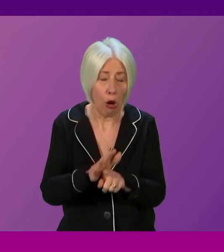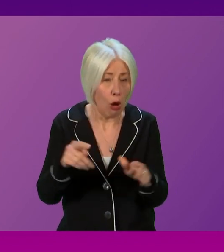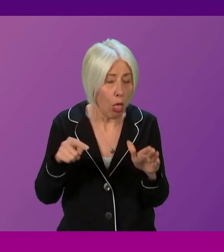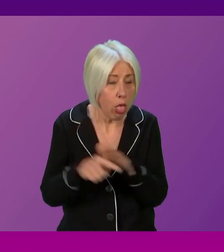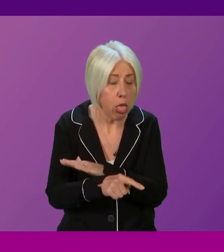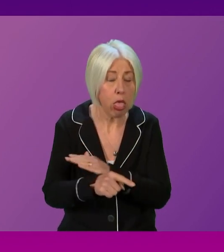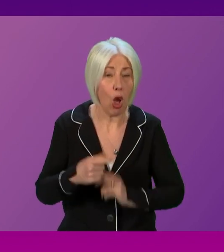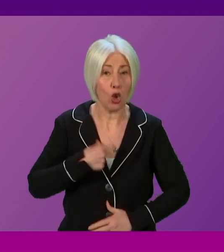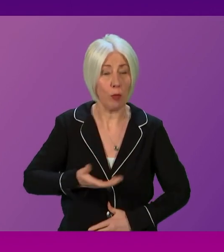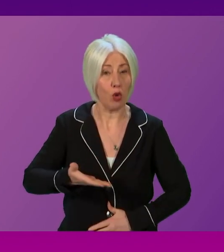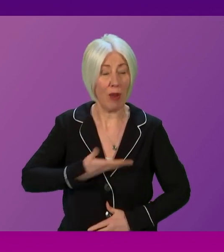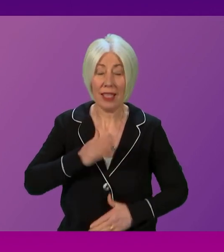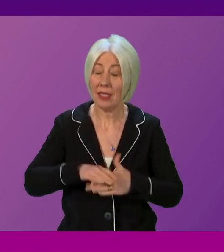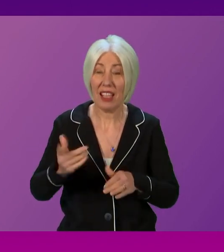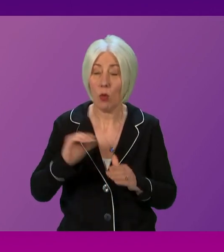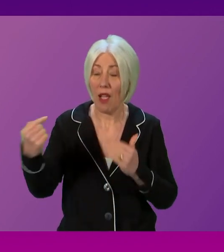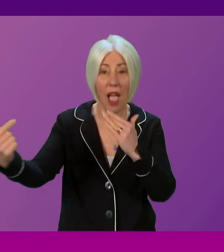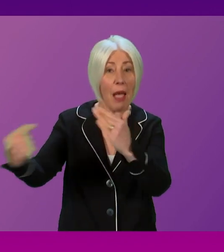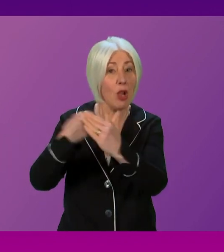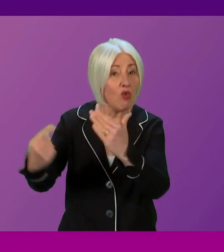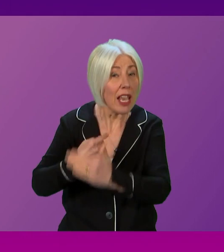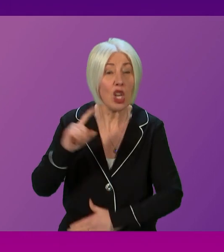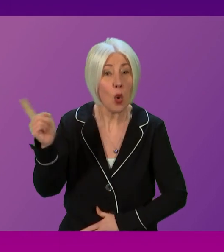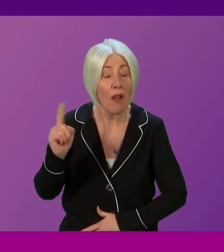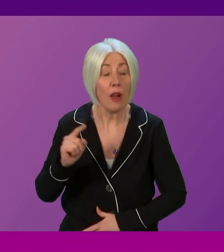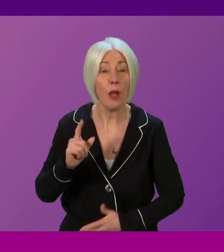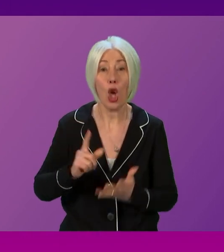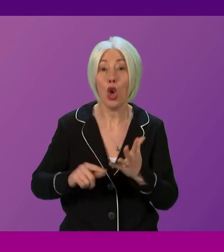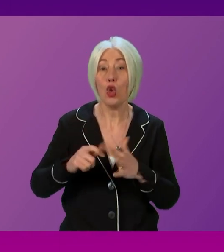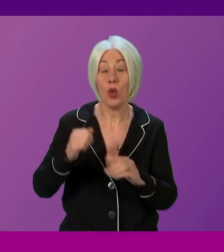regardless of their immigration status. The UK’s immigration system—including the NRPF